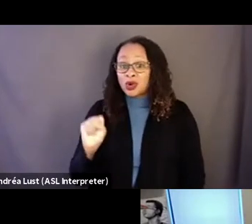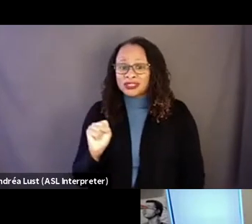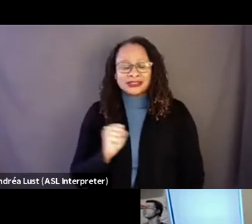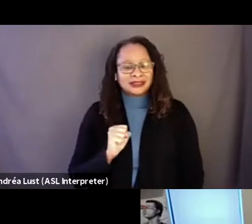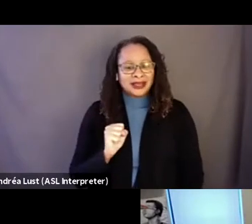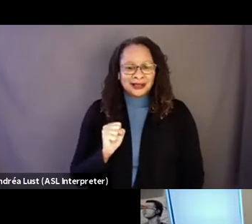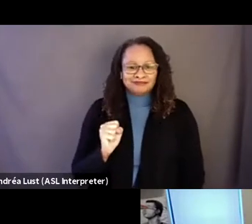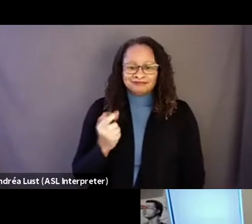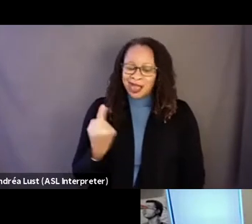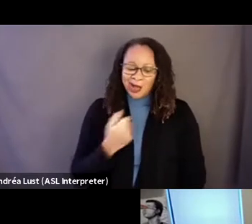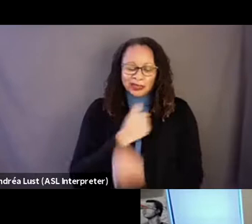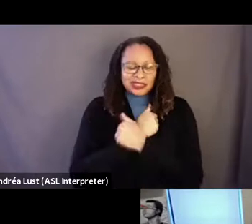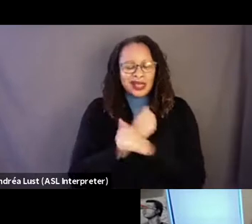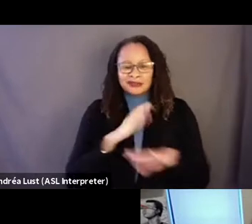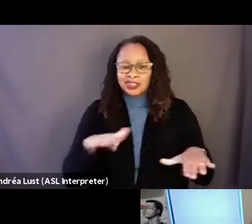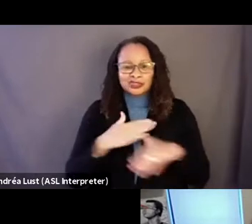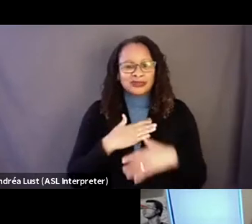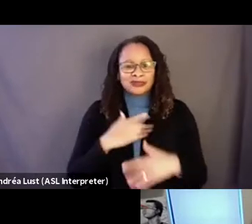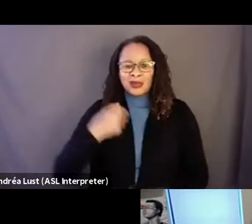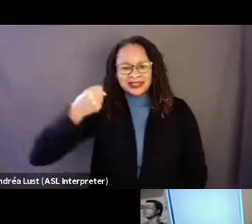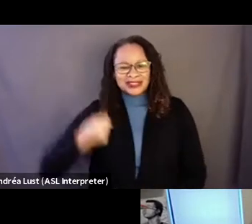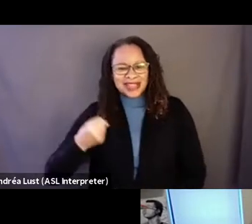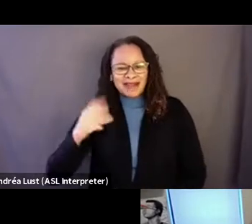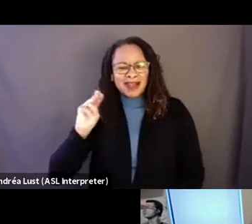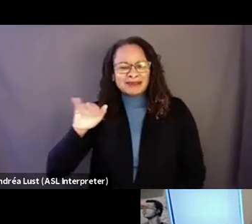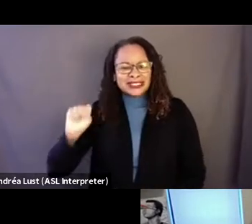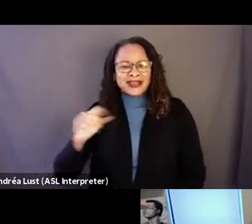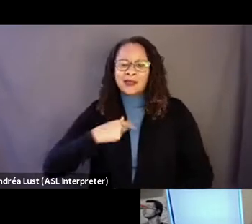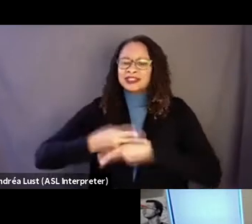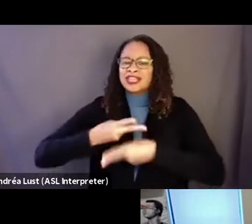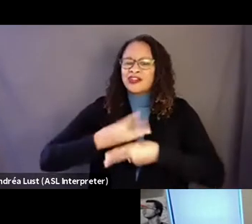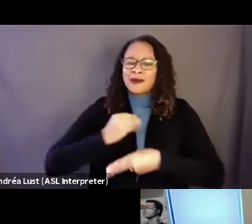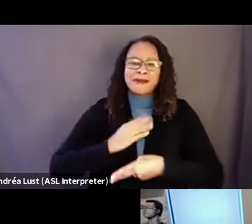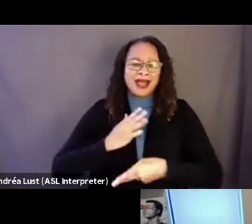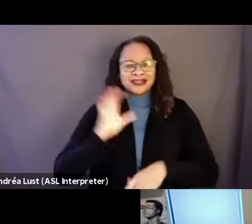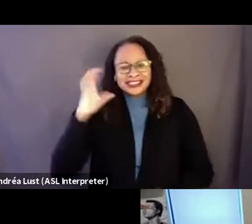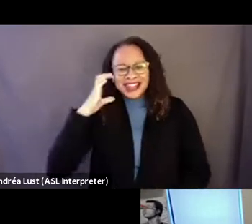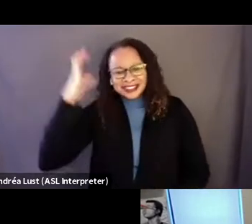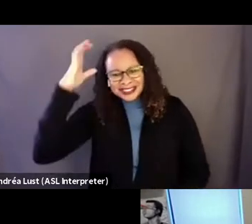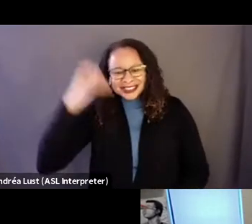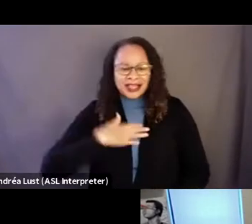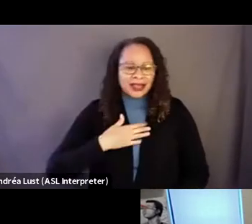I used to take care of my cousins and everybody at the age of seven and taking care of babies and stuff.